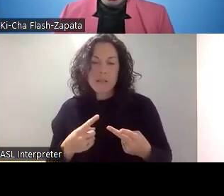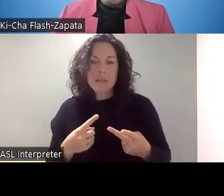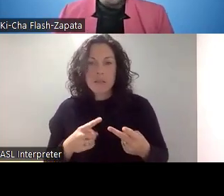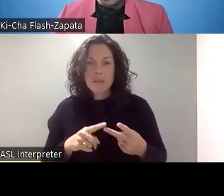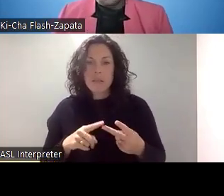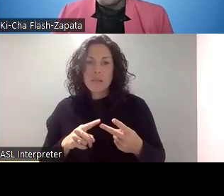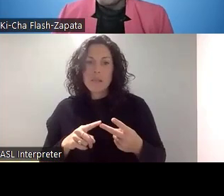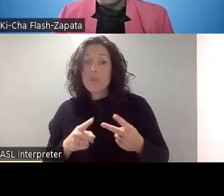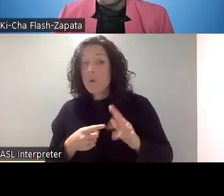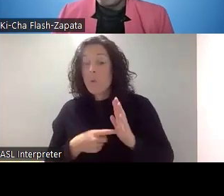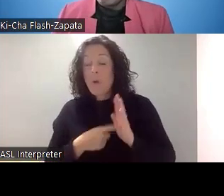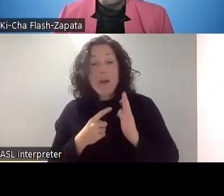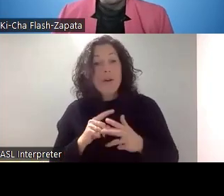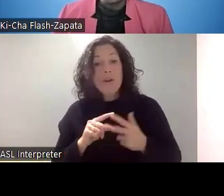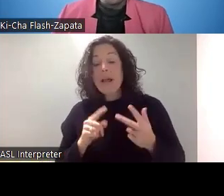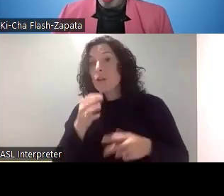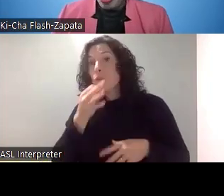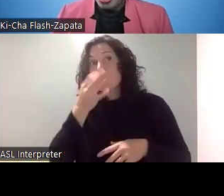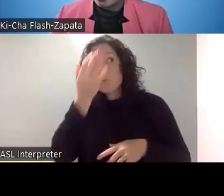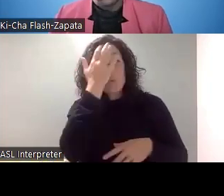and as soon as you know the information, report it.